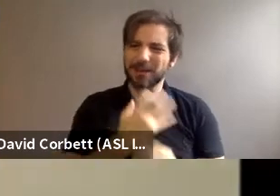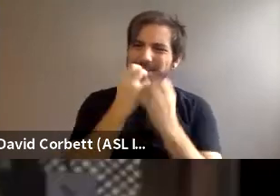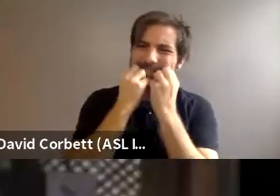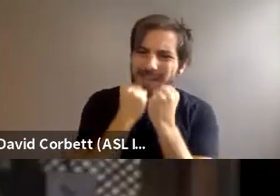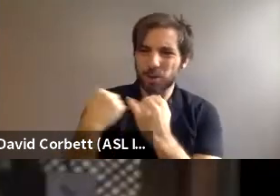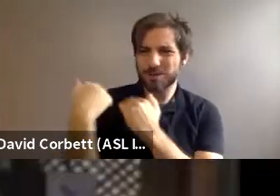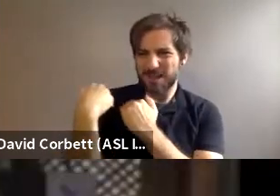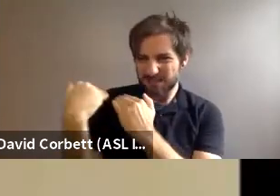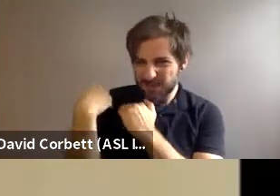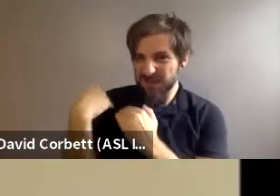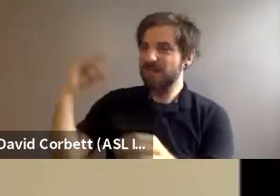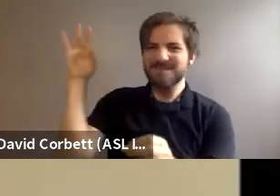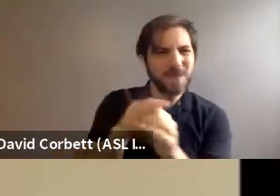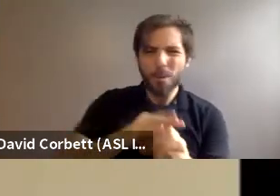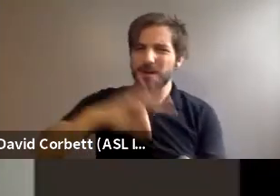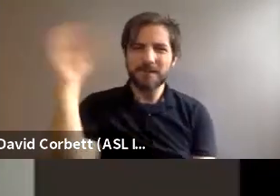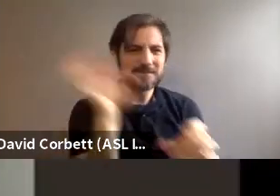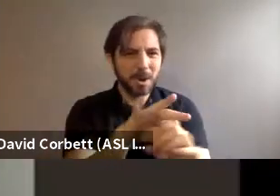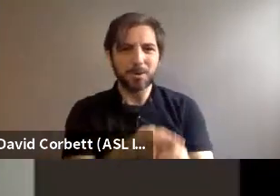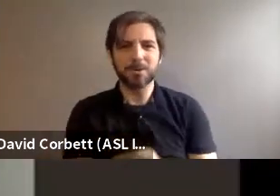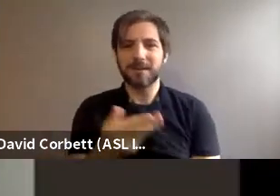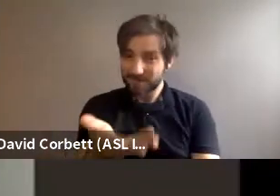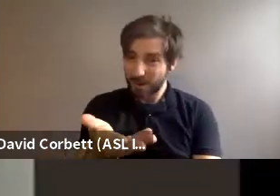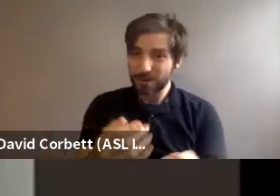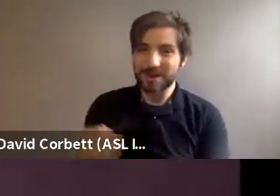Vote. Get out and vote.